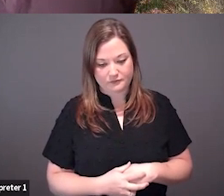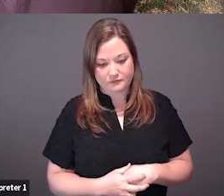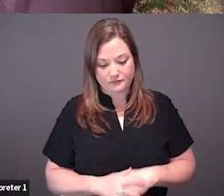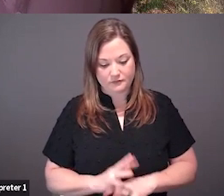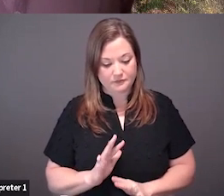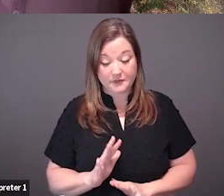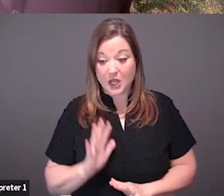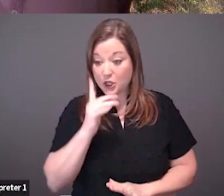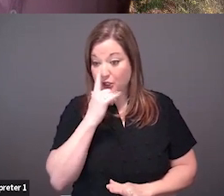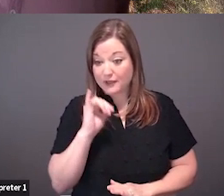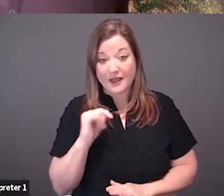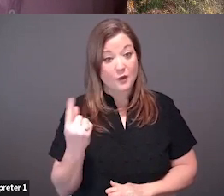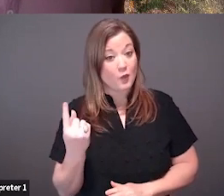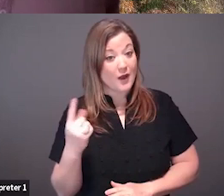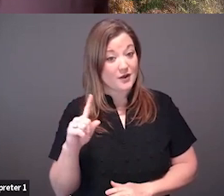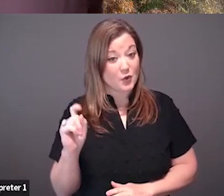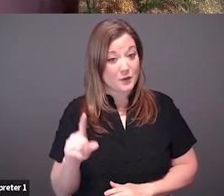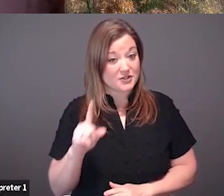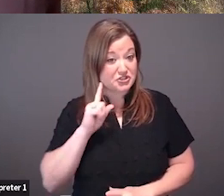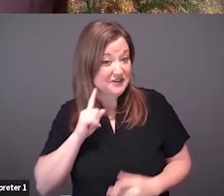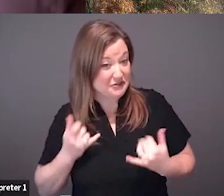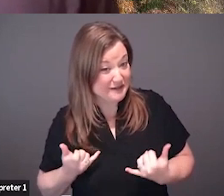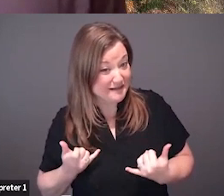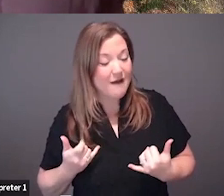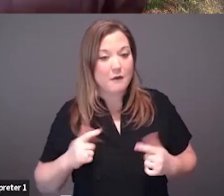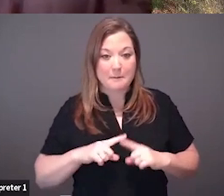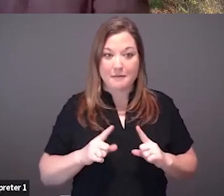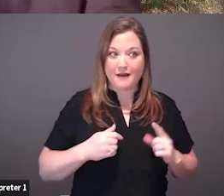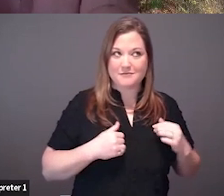It looks like we just have one question right now. I have a few that I wanted to follow up with.